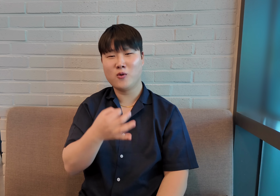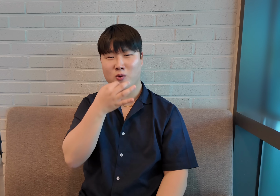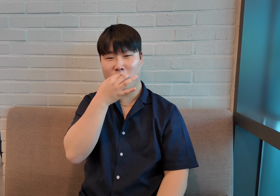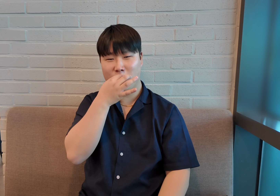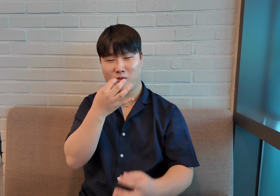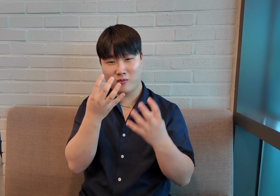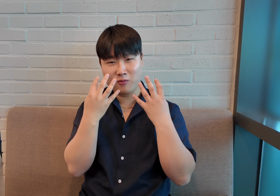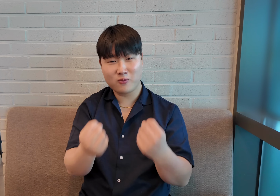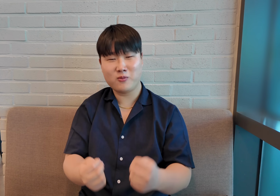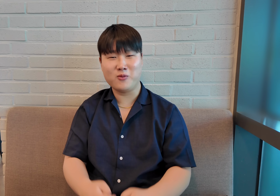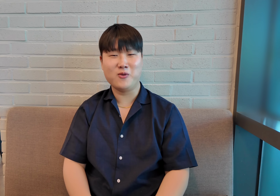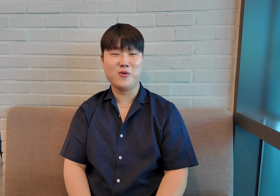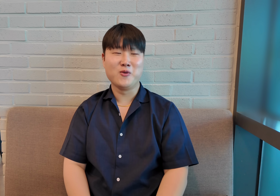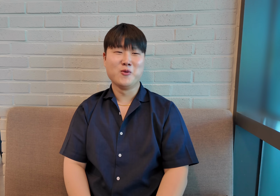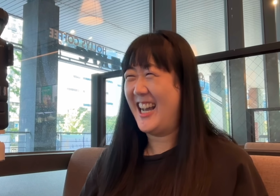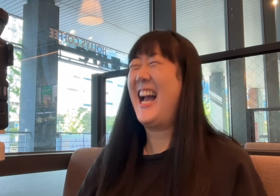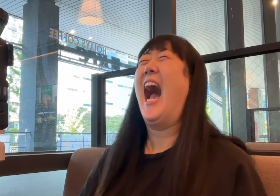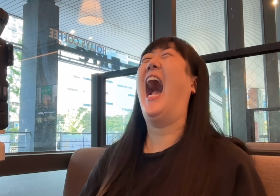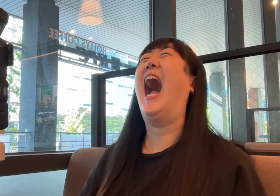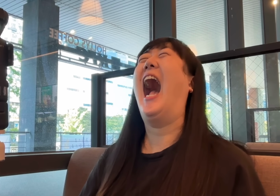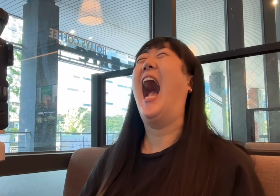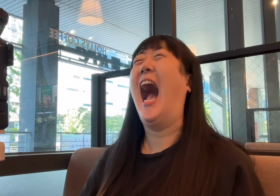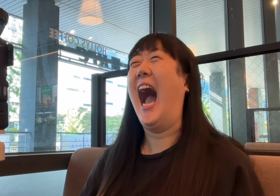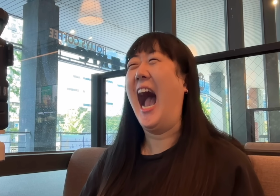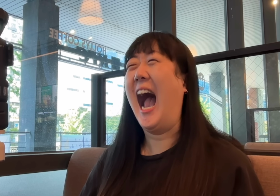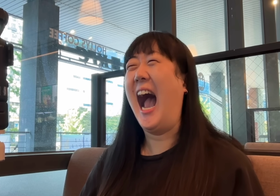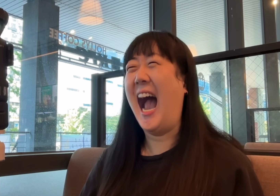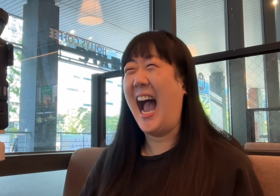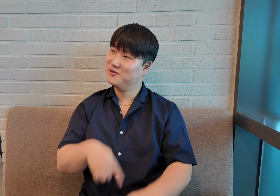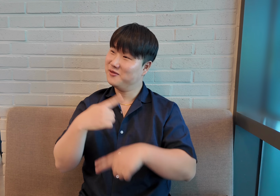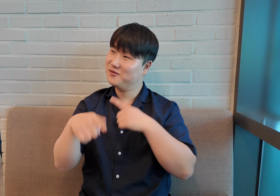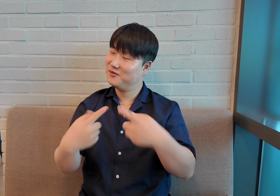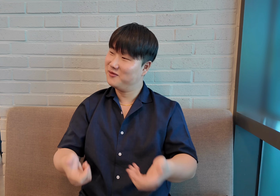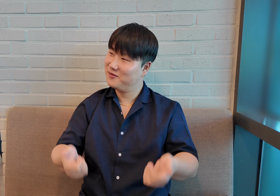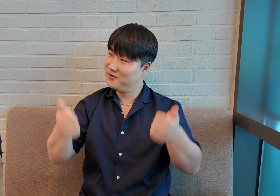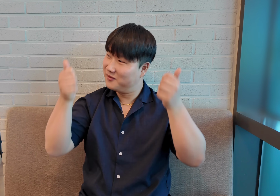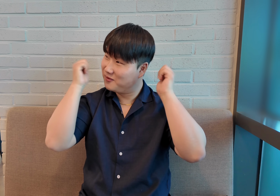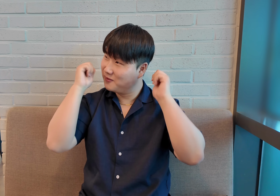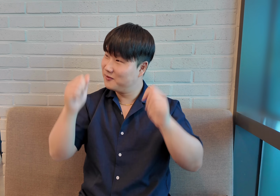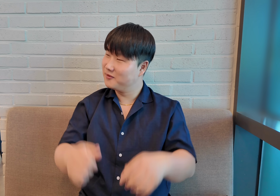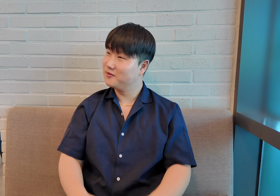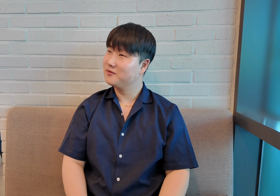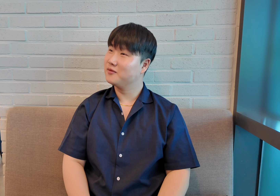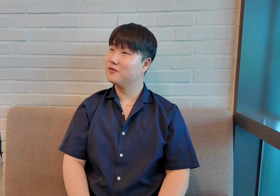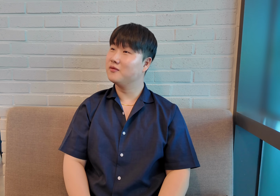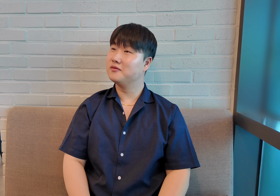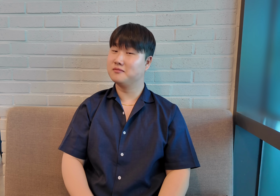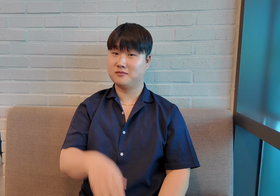you're so greedy. hahahahahaha. The state of a master,,,